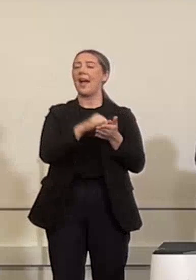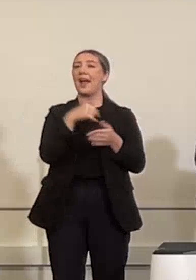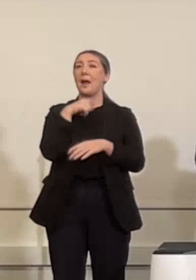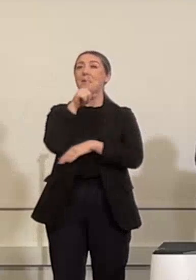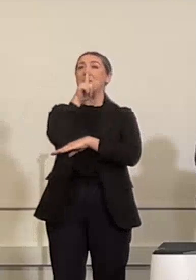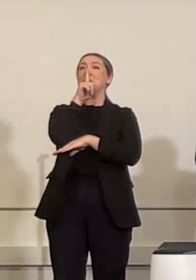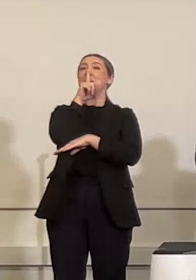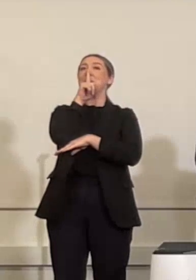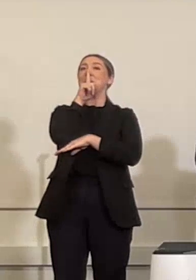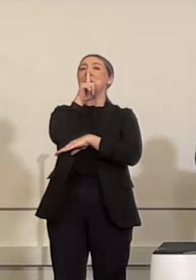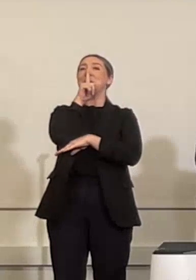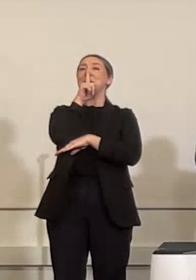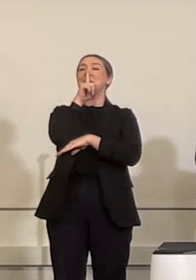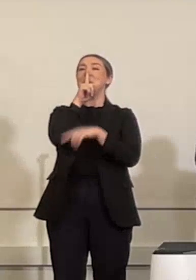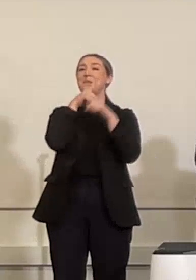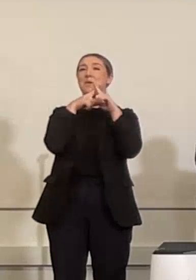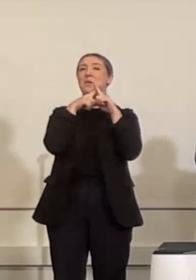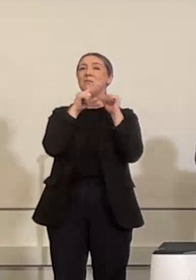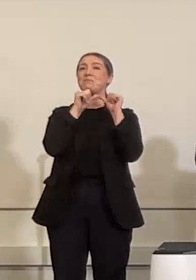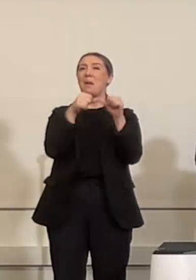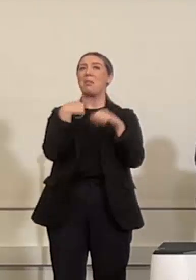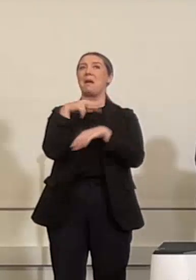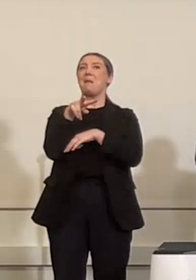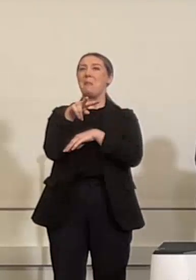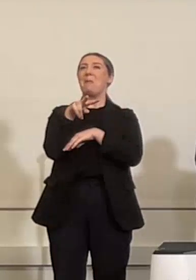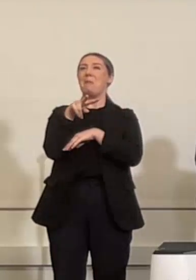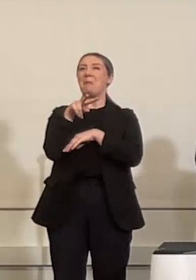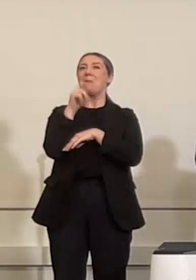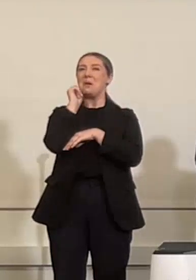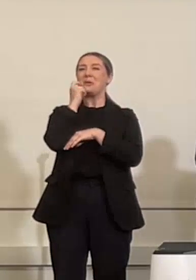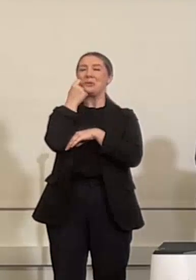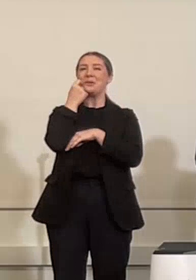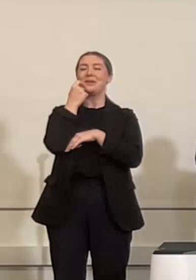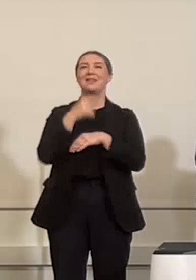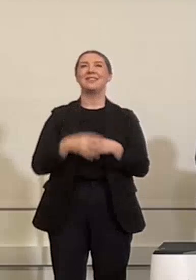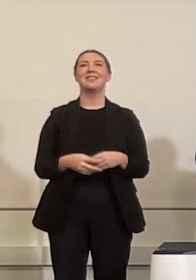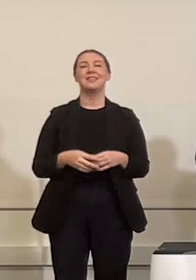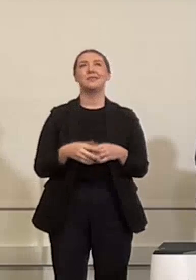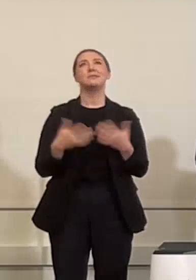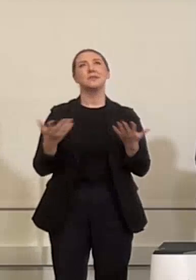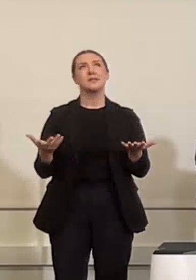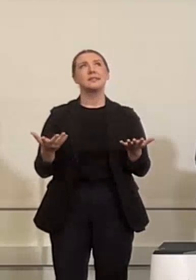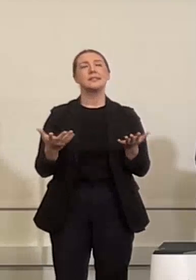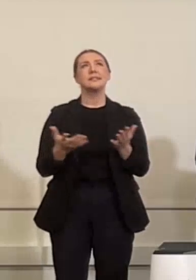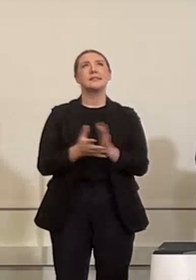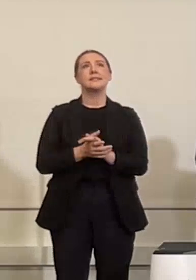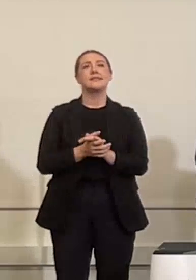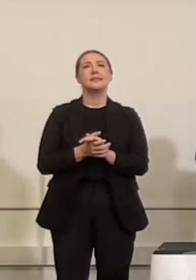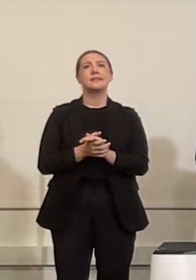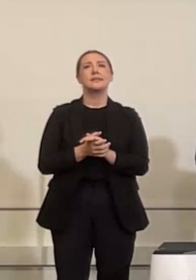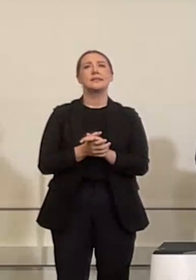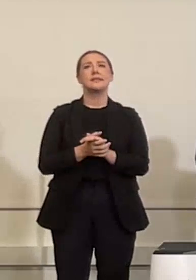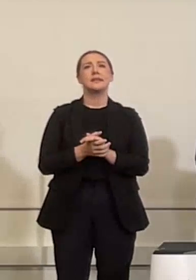I kept my mute on because I'm like cool and but it's still easily forgotten.